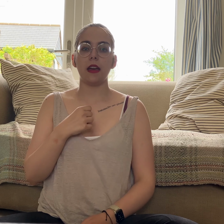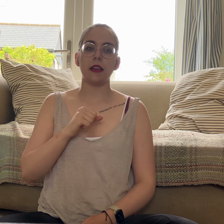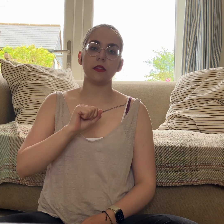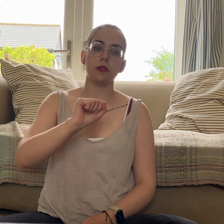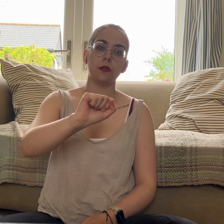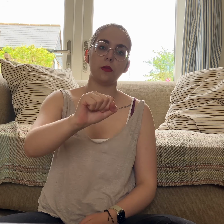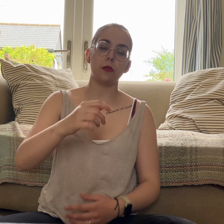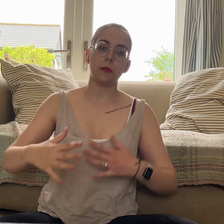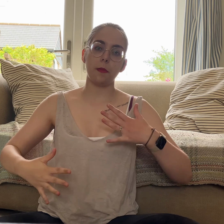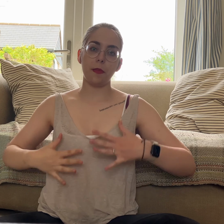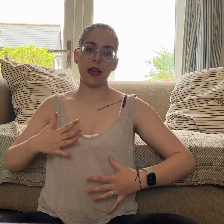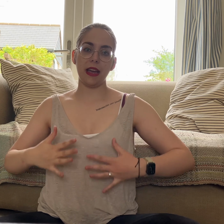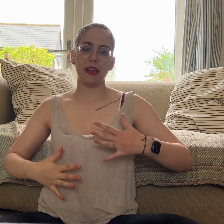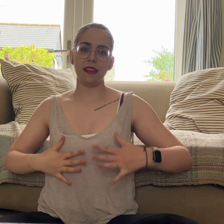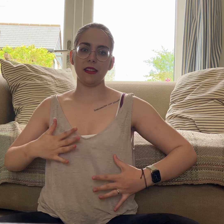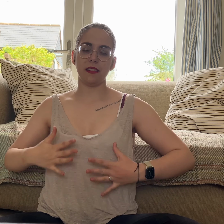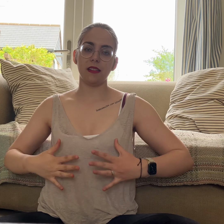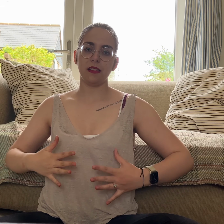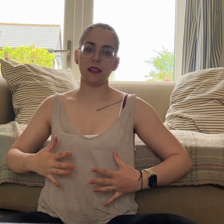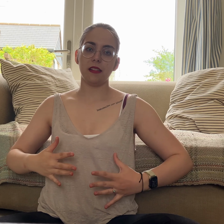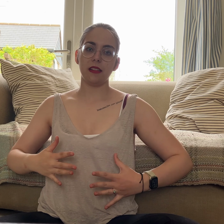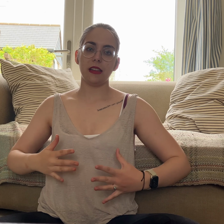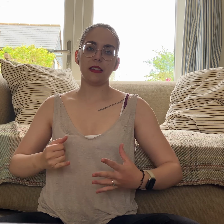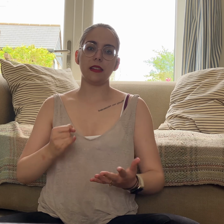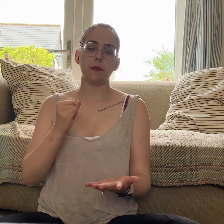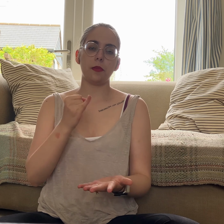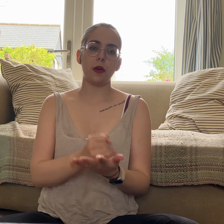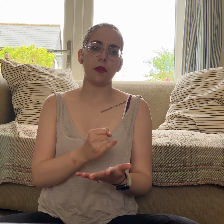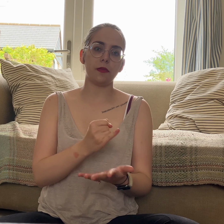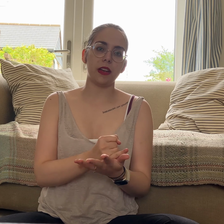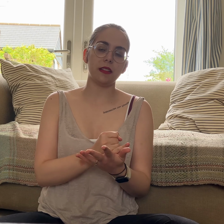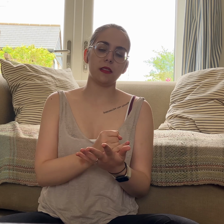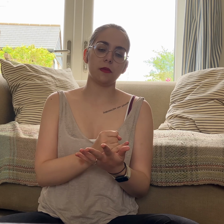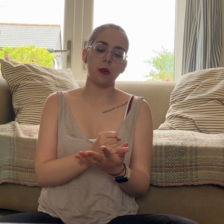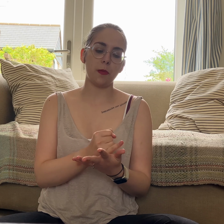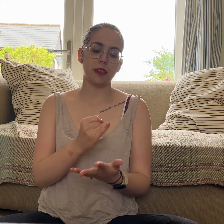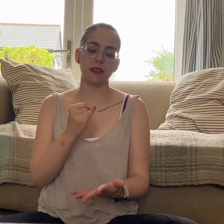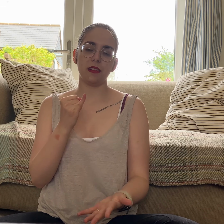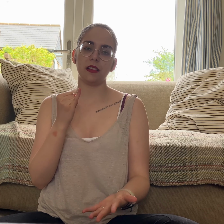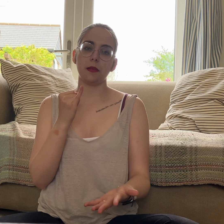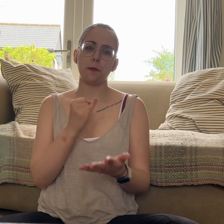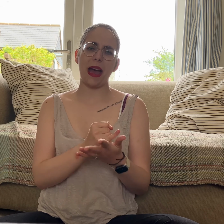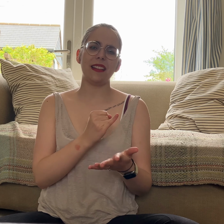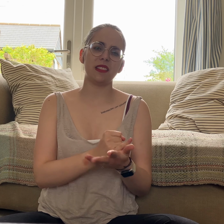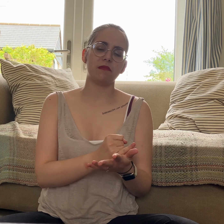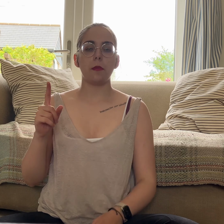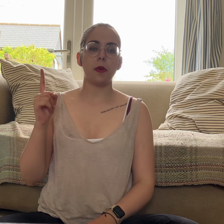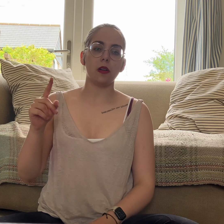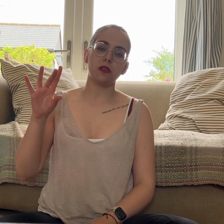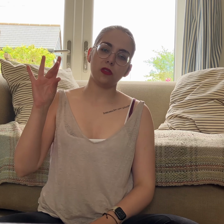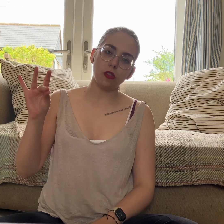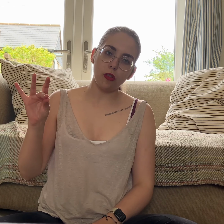and your pain is imperfect" what we'll sign is "bad". "But don't..."